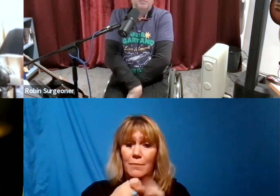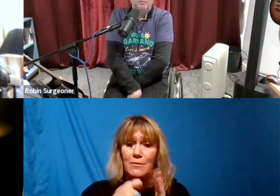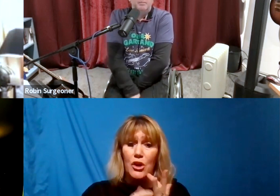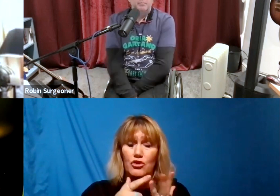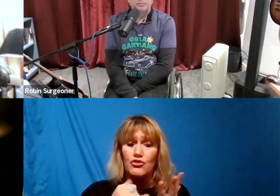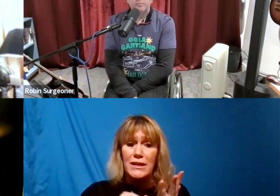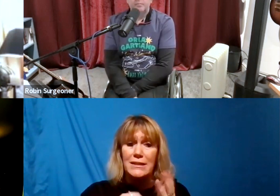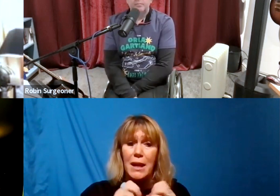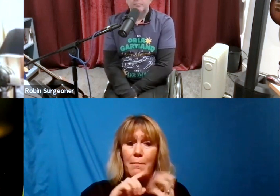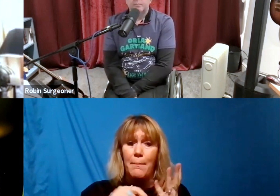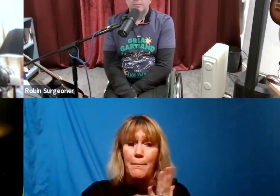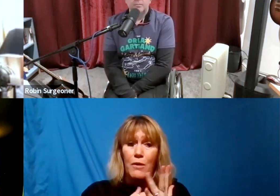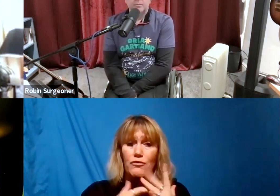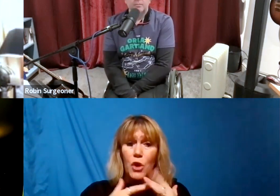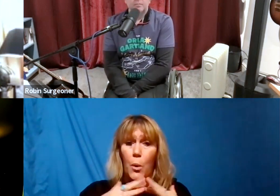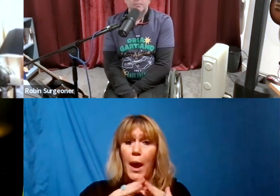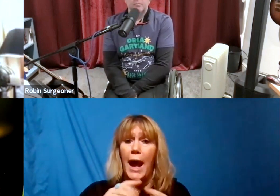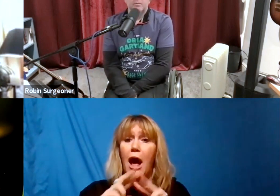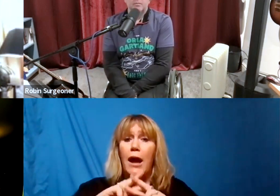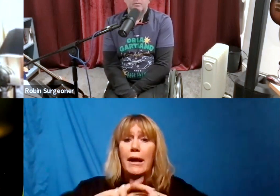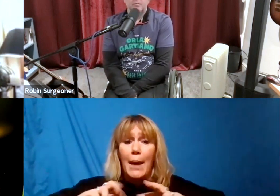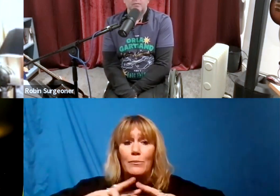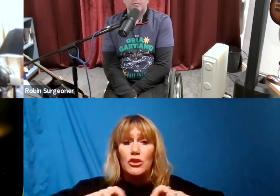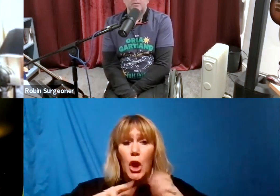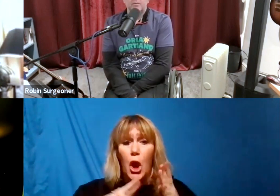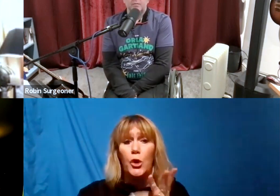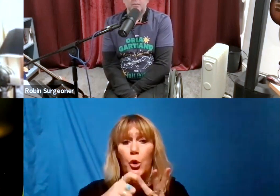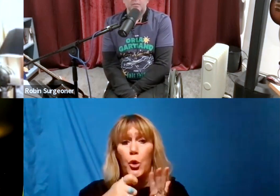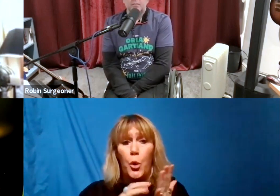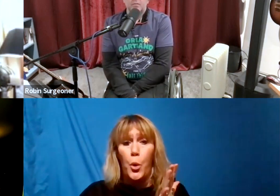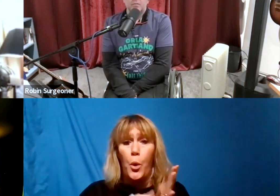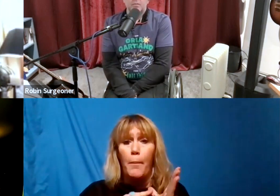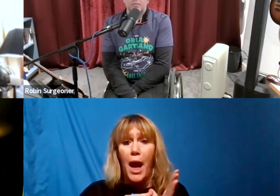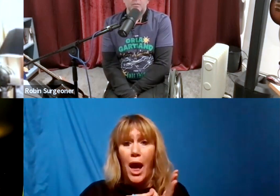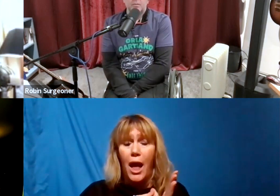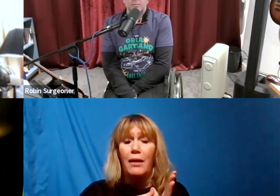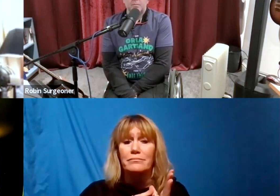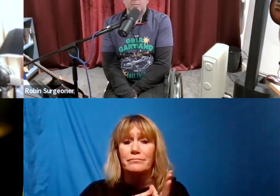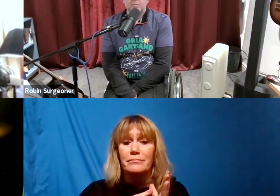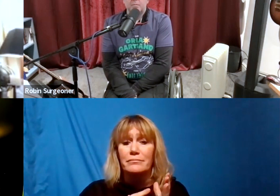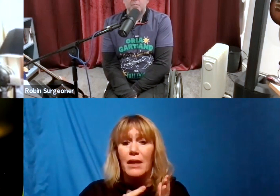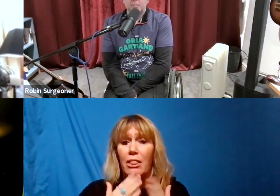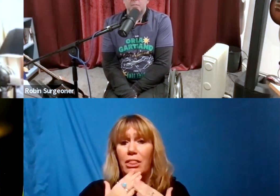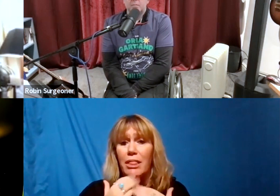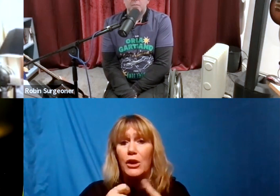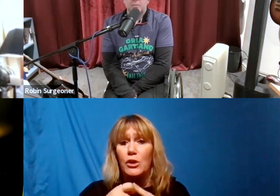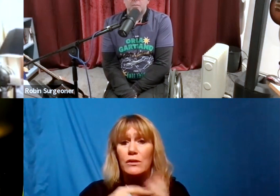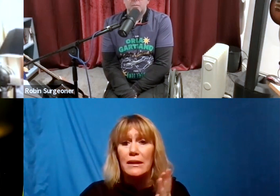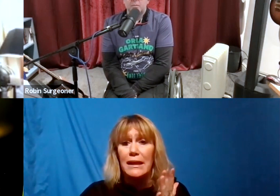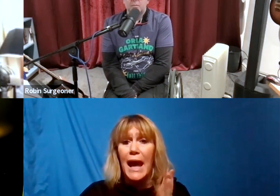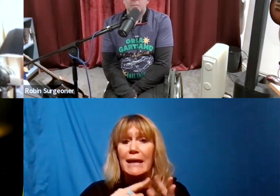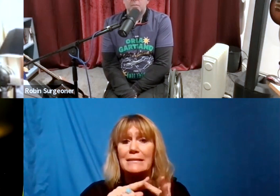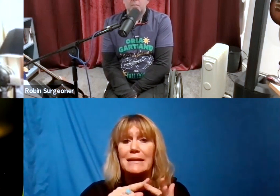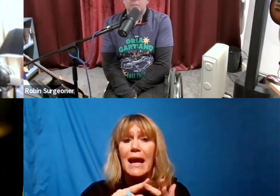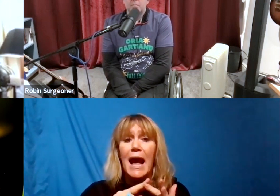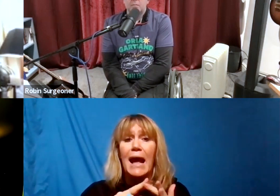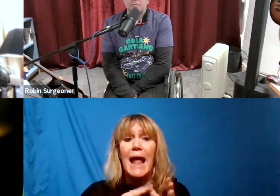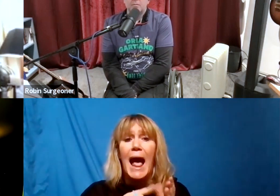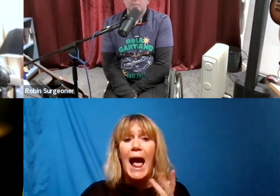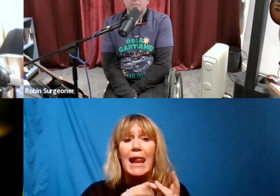for my children so it's for his brothers and for him. It's what I really want for them in this world and this life. It's called Question Everything. When I was a kid I was taught Not to believe everything that you read Or trust everything that you see